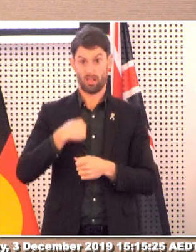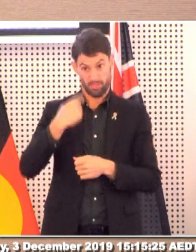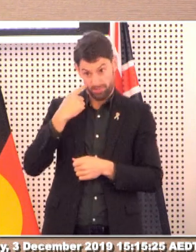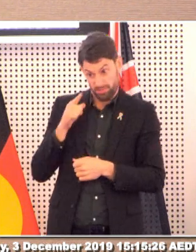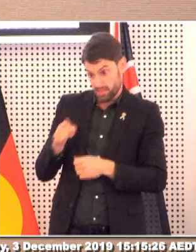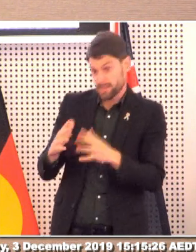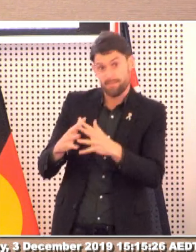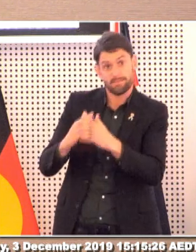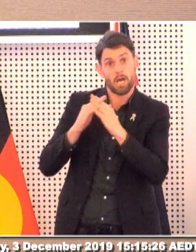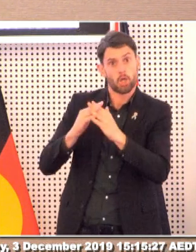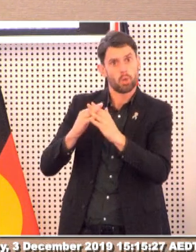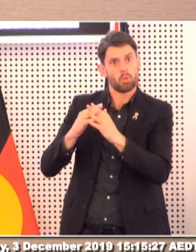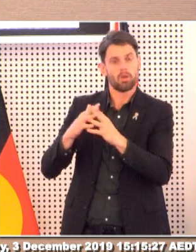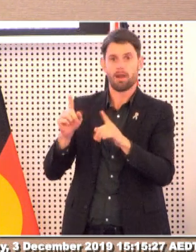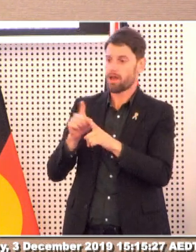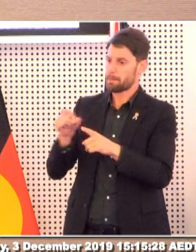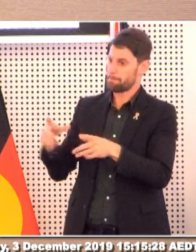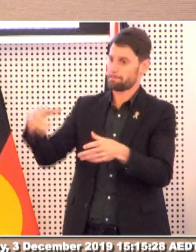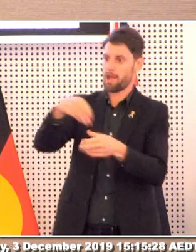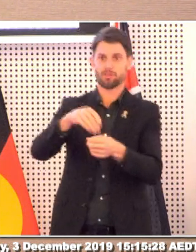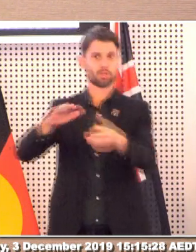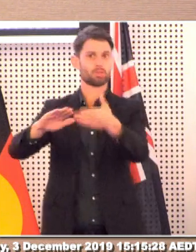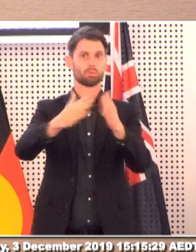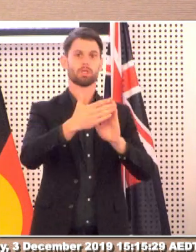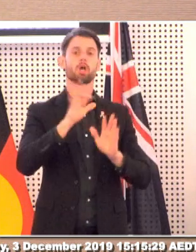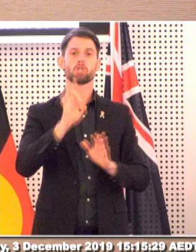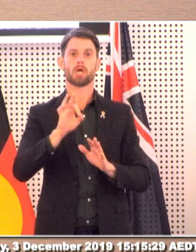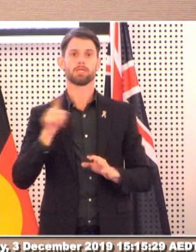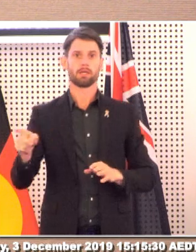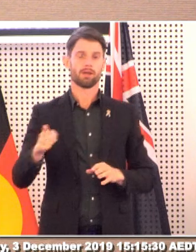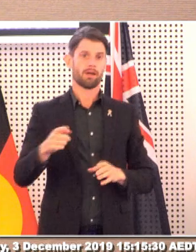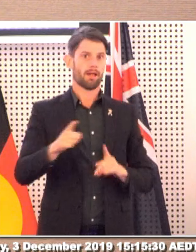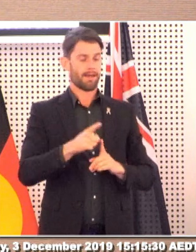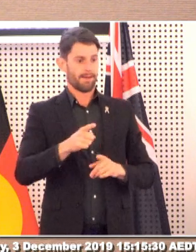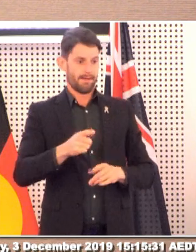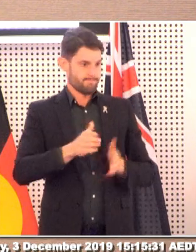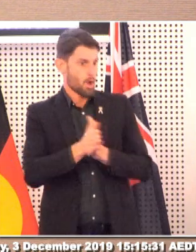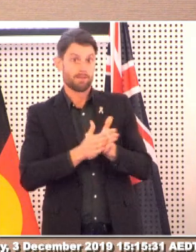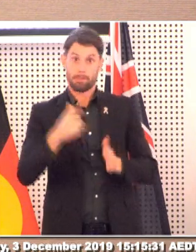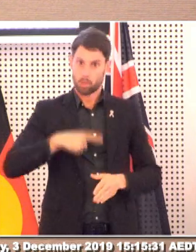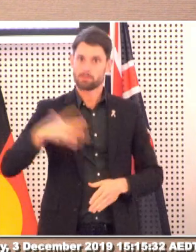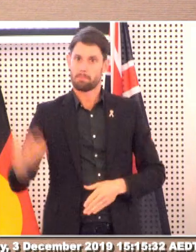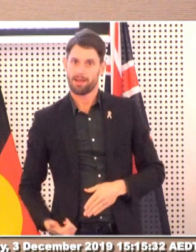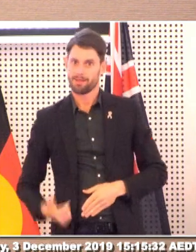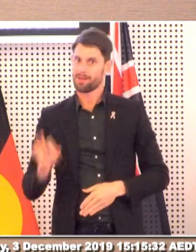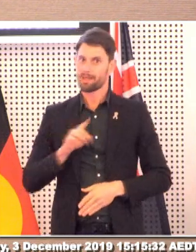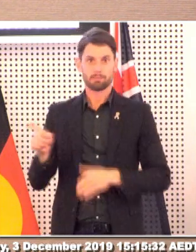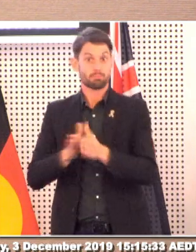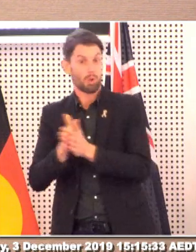capital of the community that people – often they visit in their local area, will